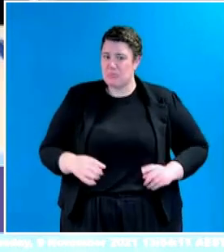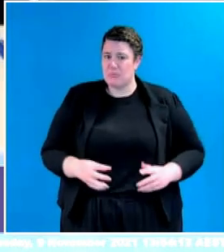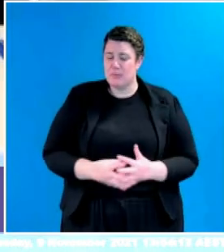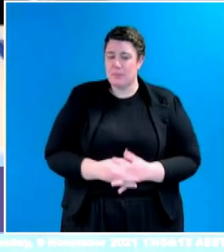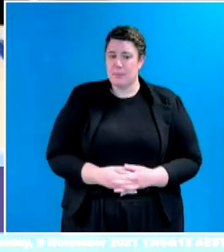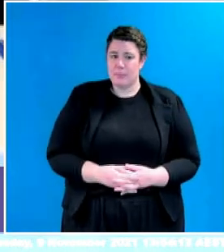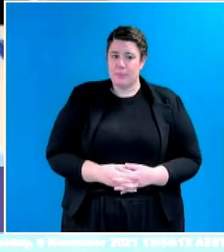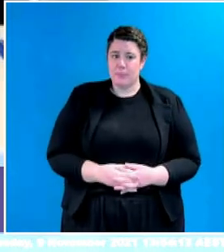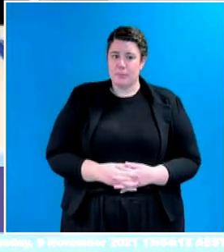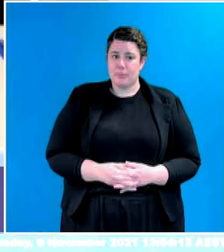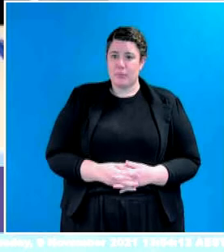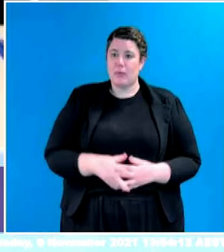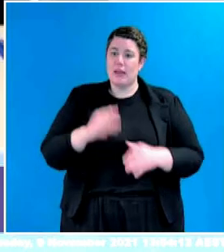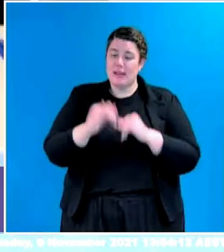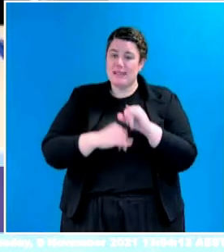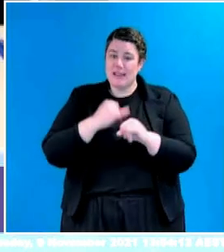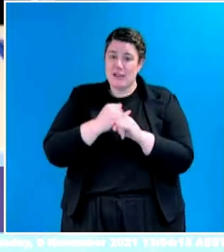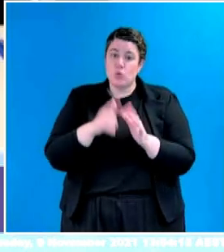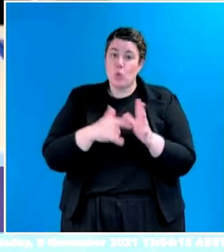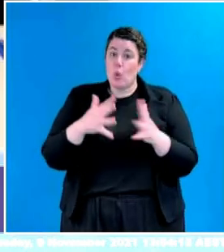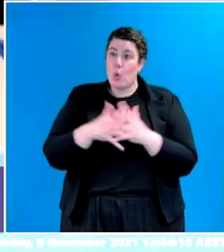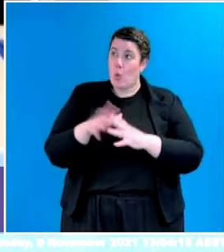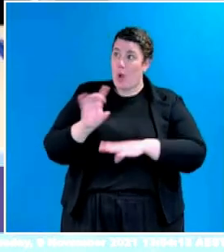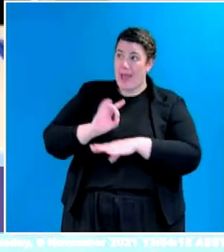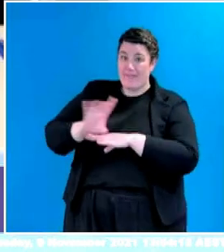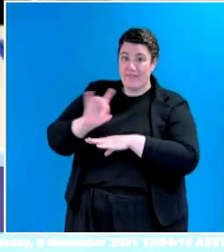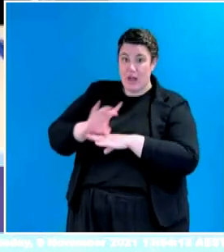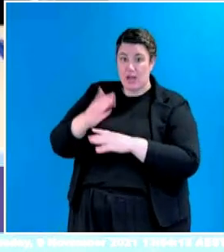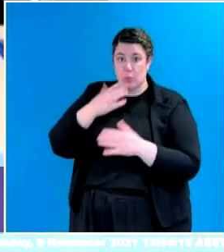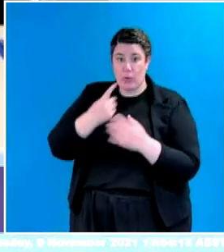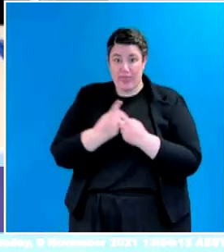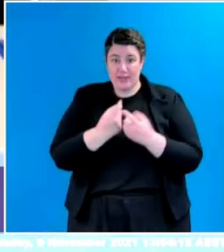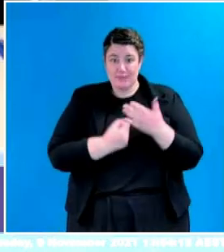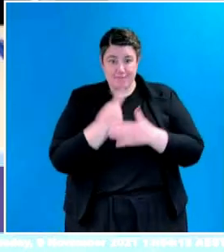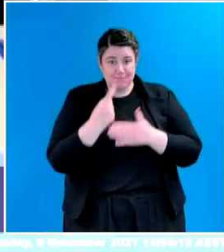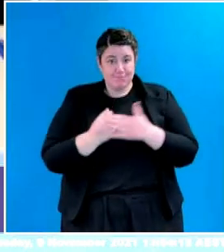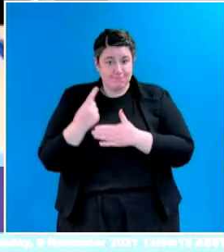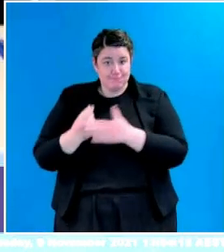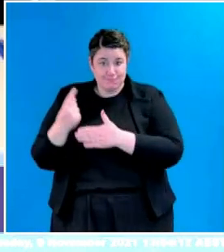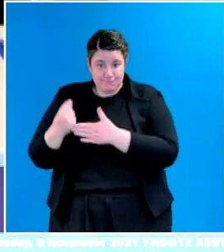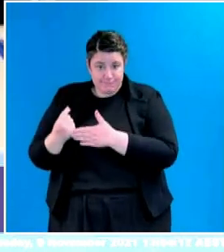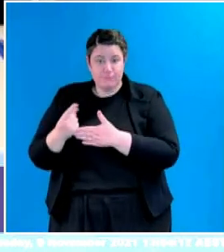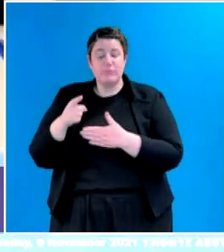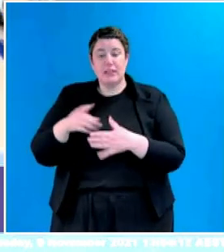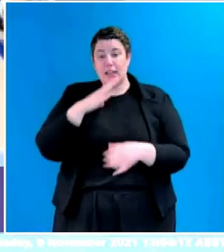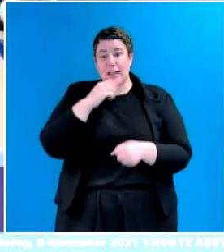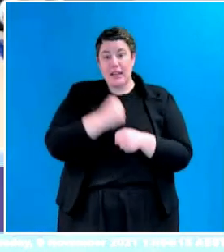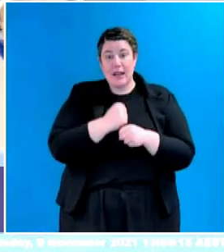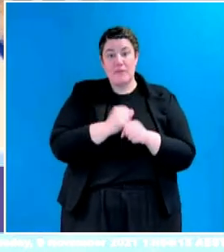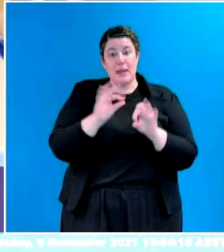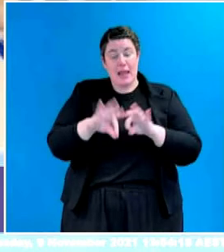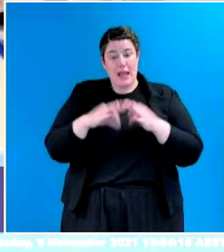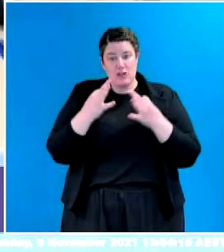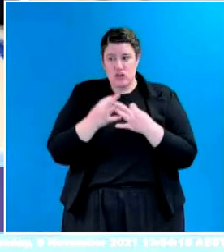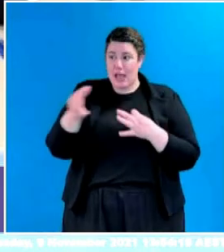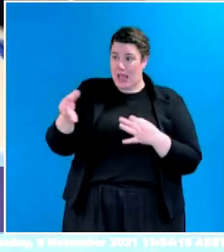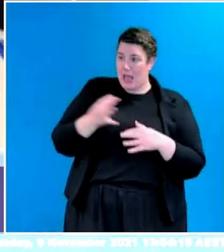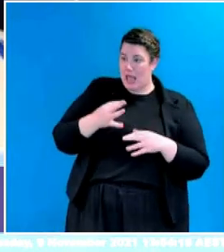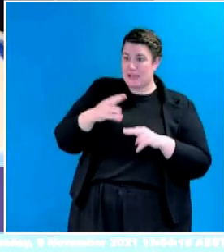General international law advice as matters may arise, where government agencies ask for advice.